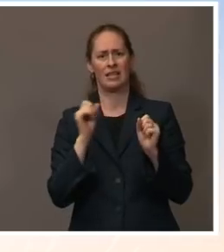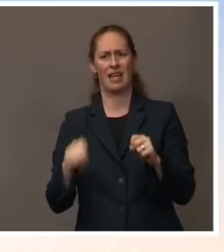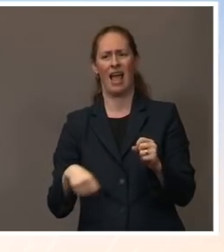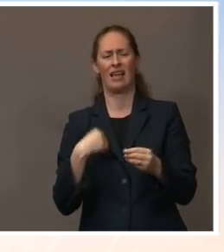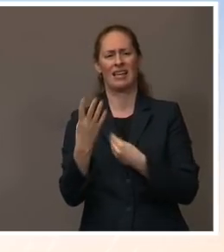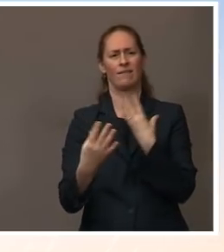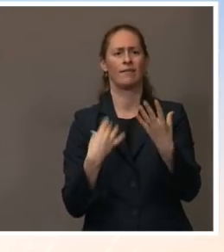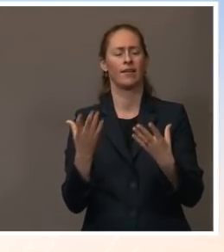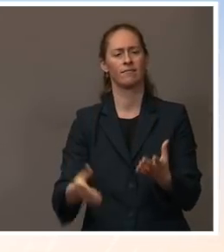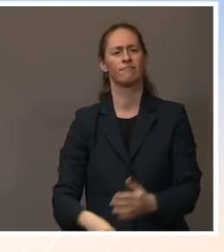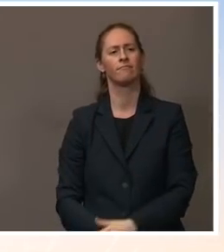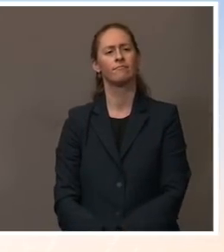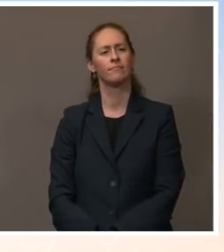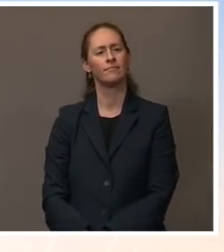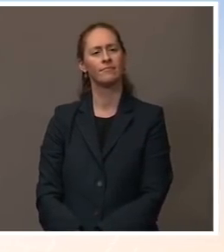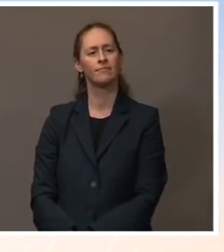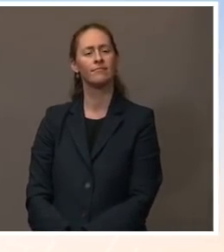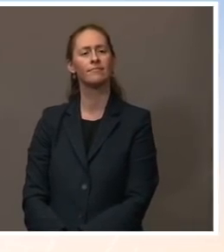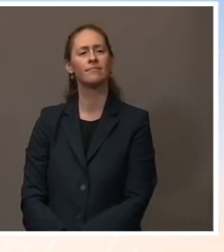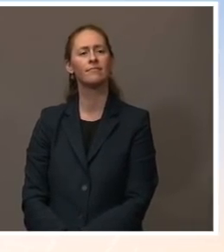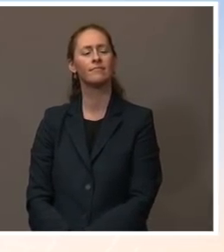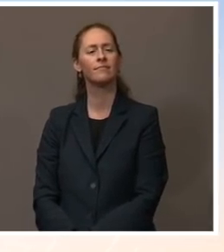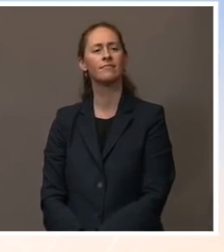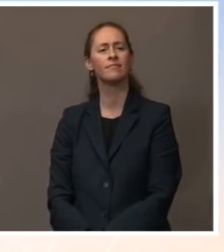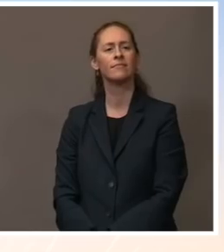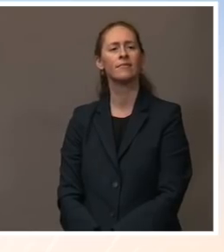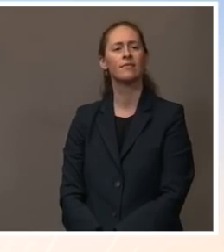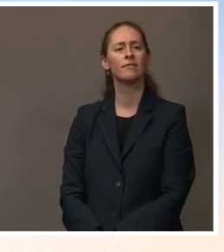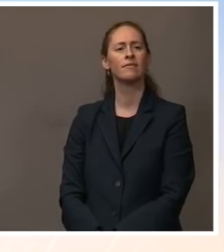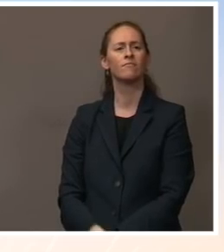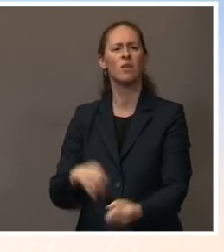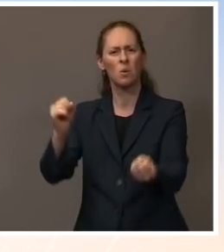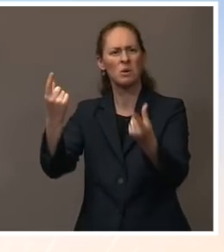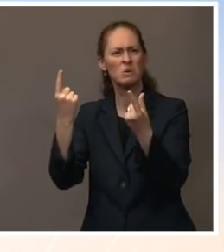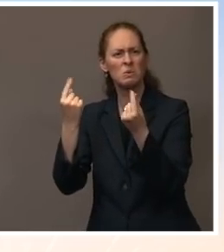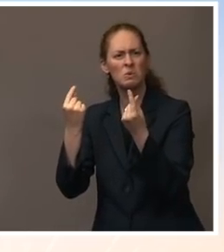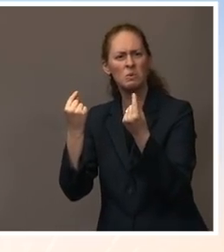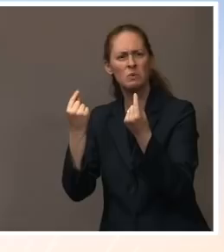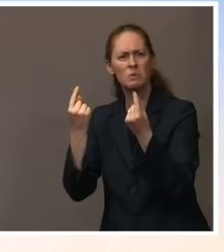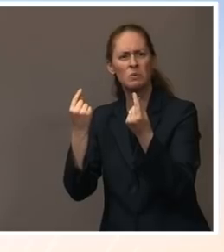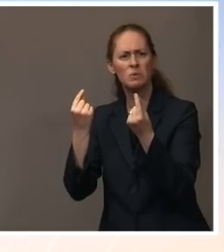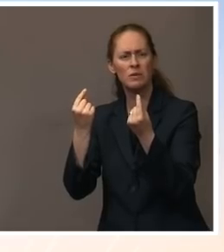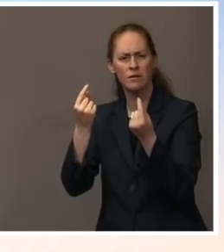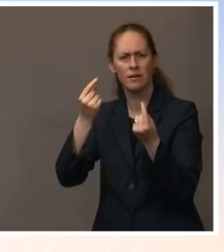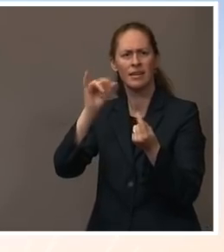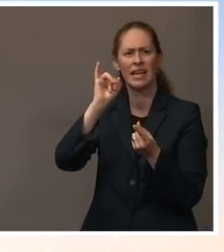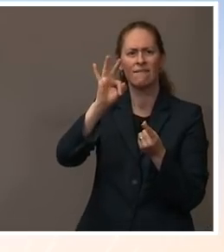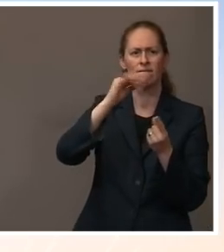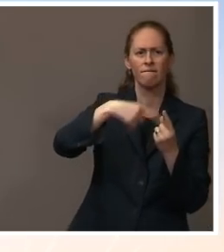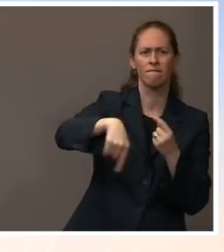for getting young people vaccinated in greater numbers? Ms. Psaki: Let me give you a couple of examples of what we're working on.